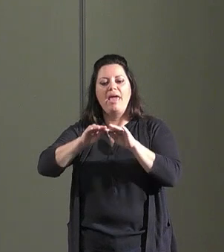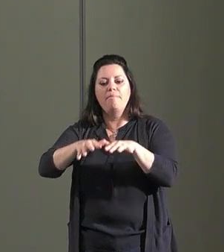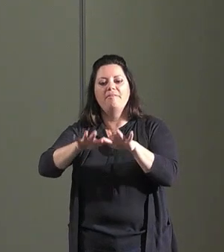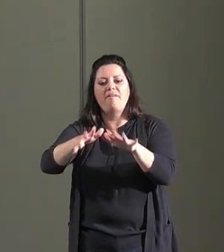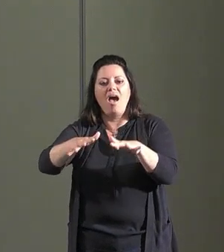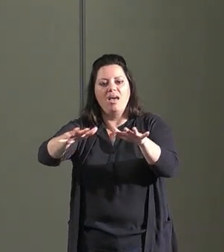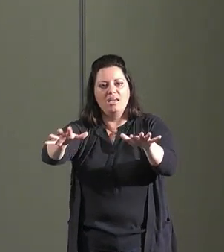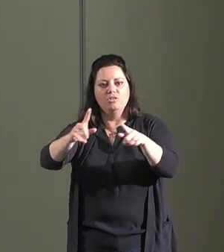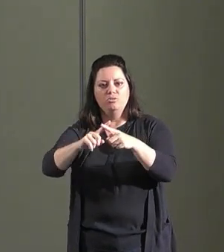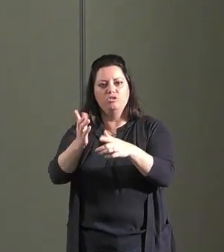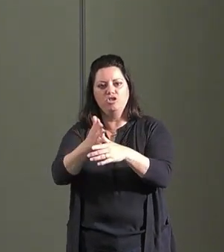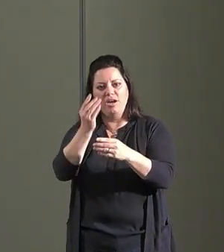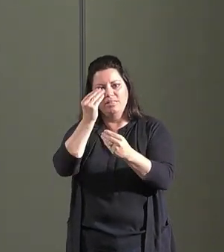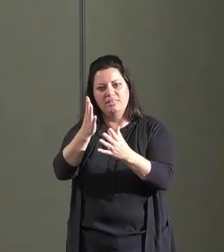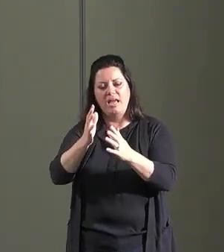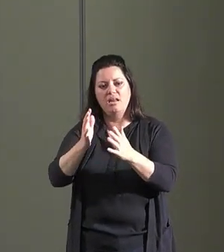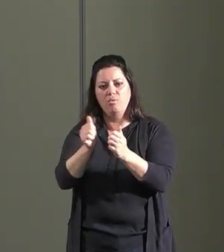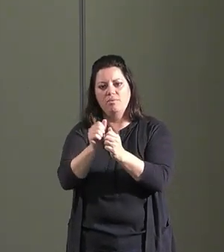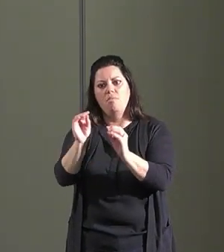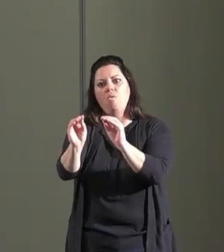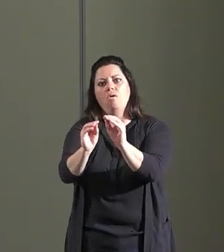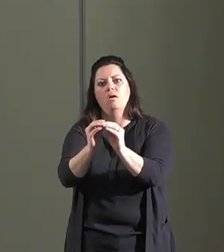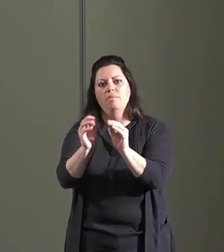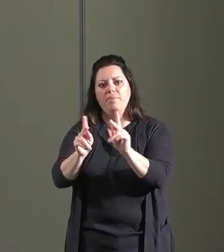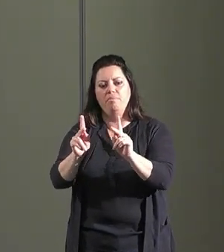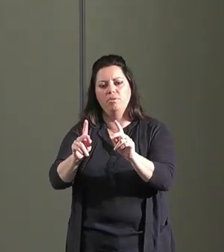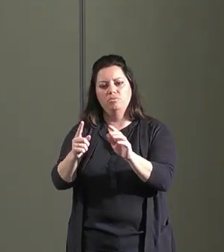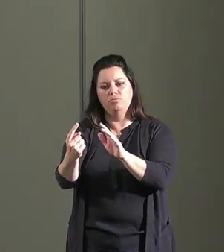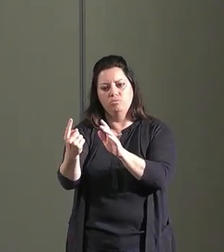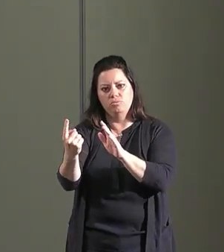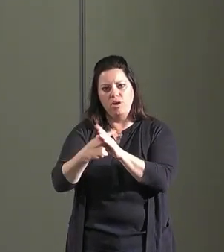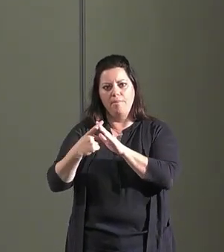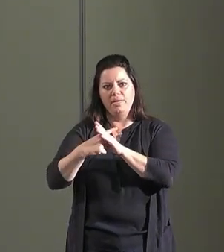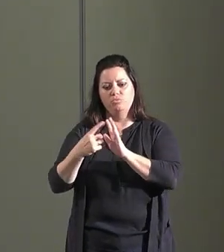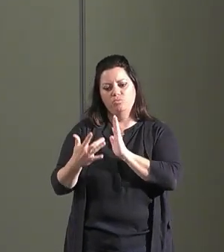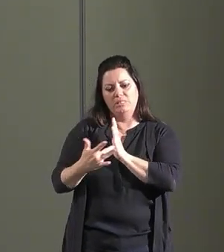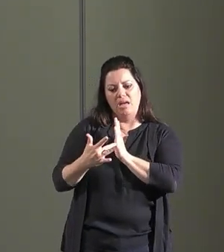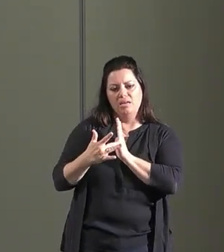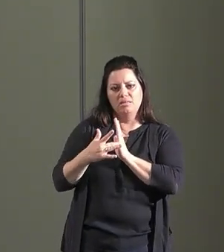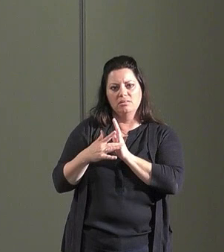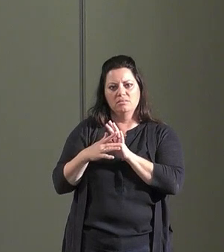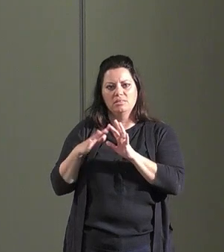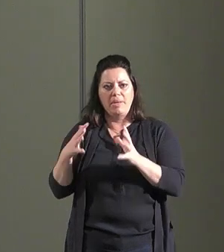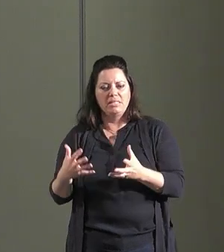data with more people that are coming into the tech space and generally looking at